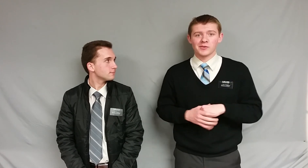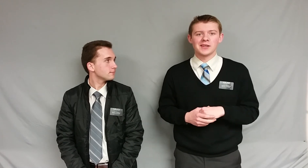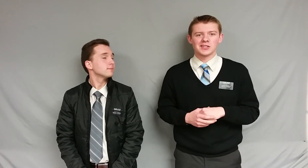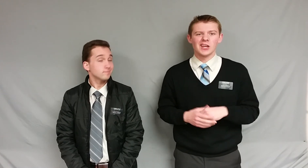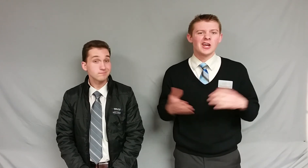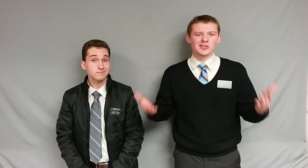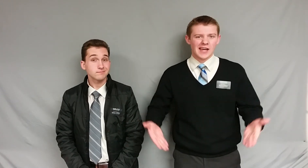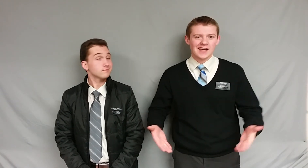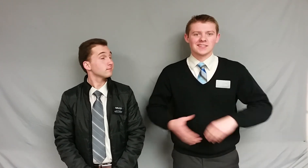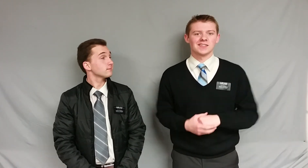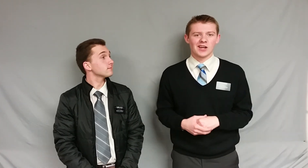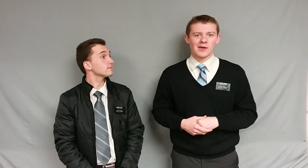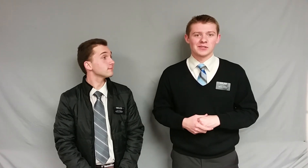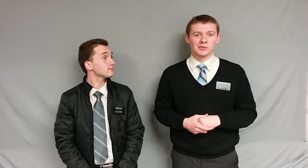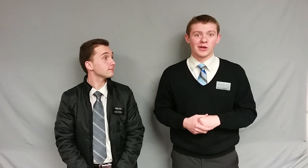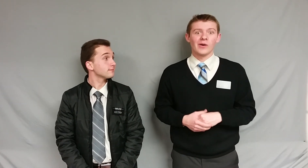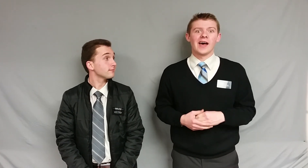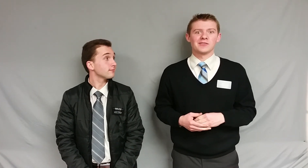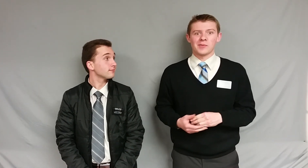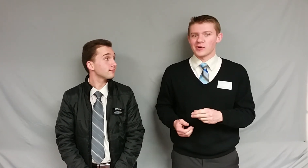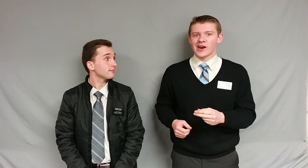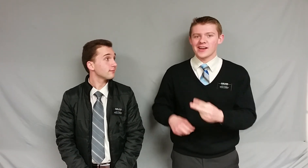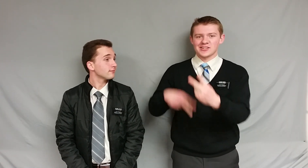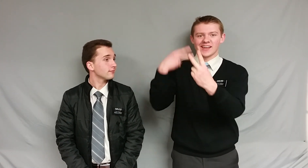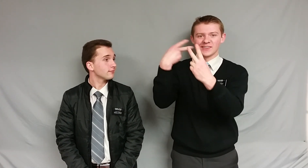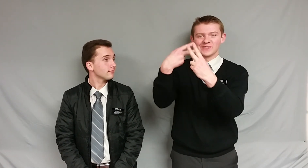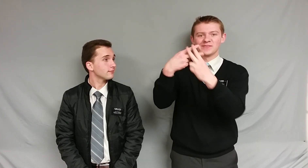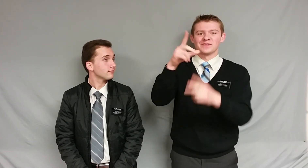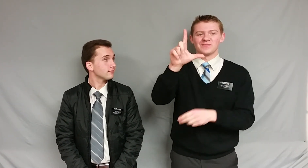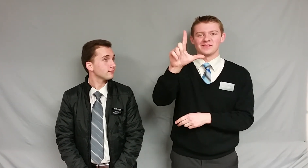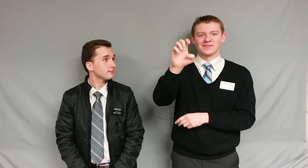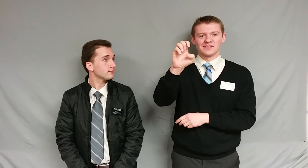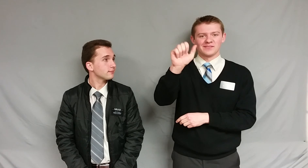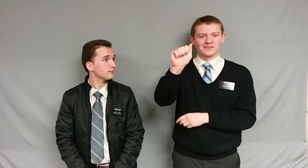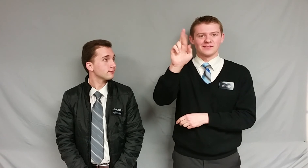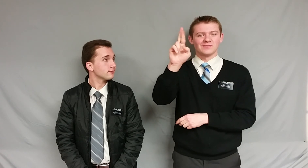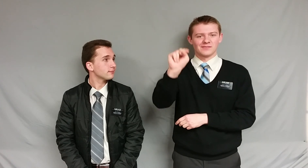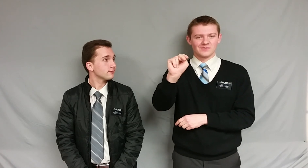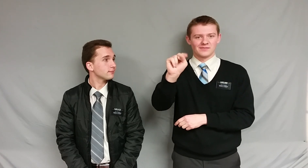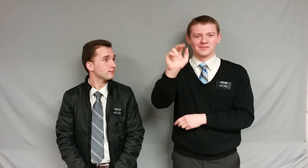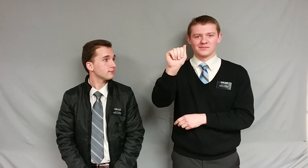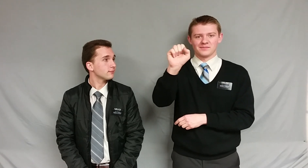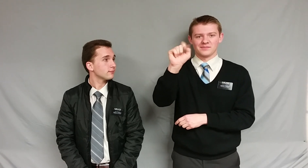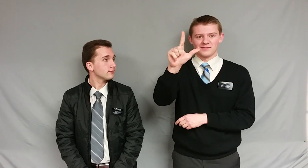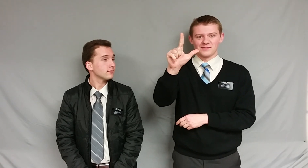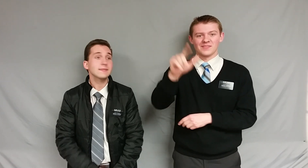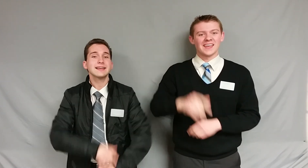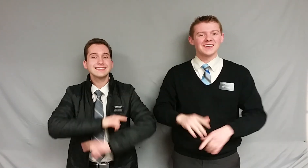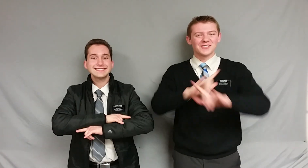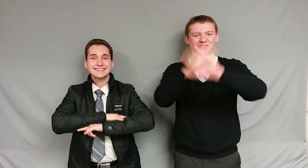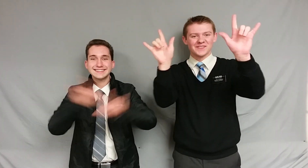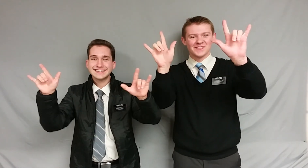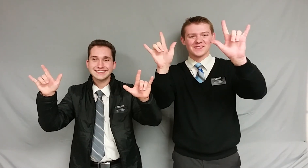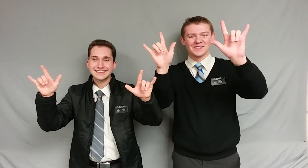information, just ask us in the comments below, and remember our hashtag! #learnASL Thank you!